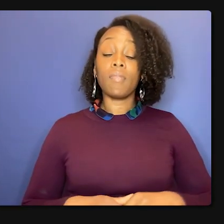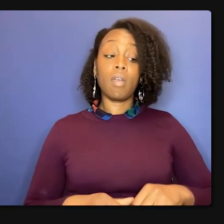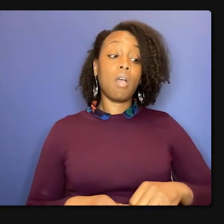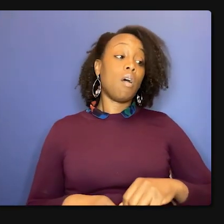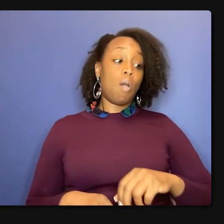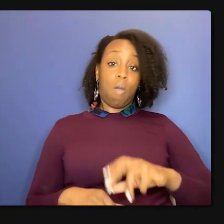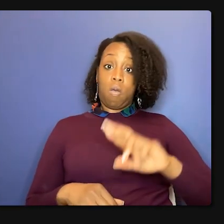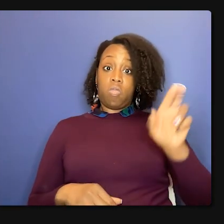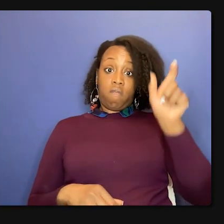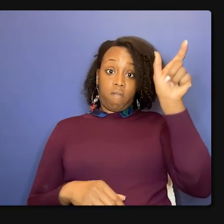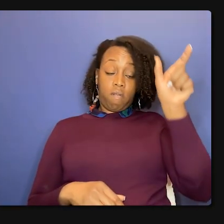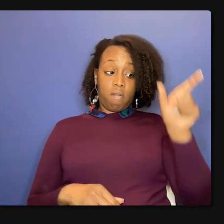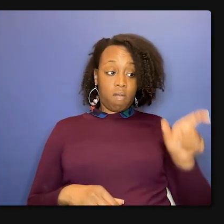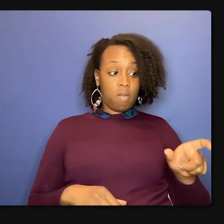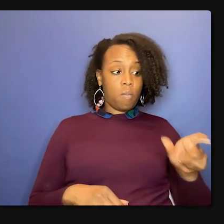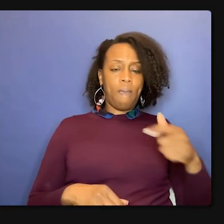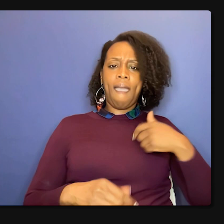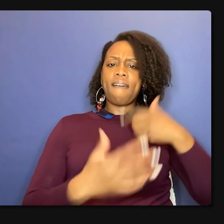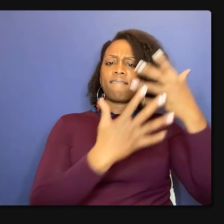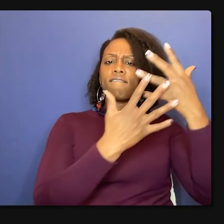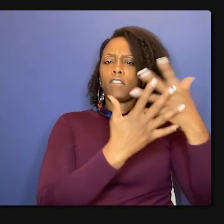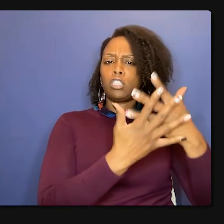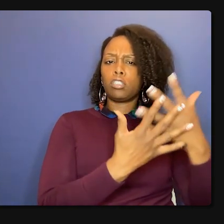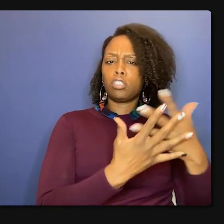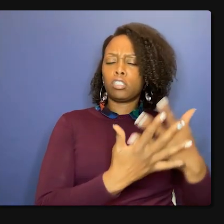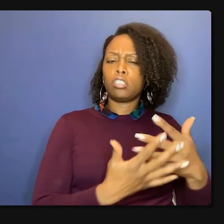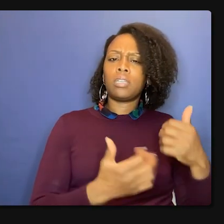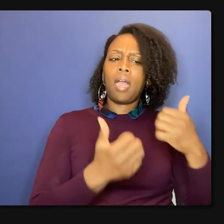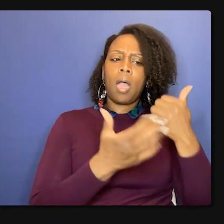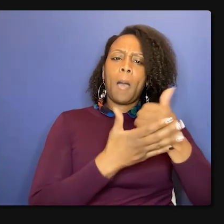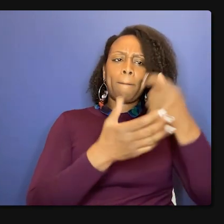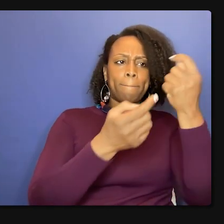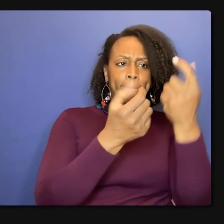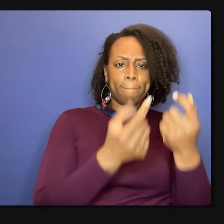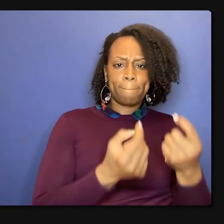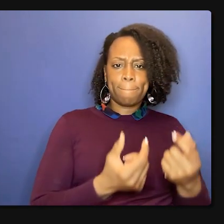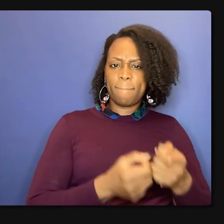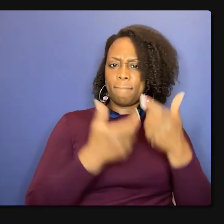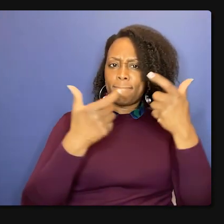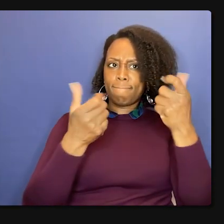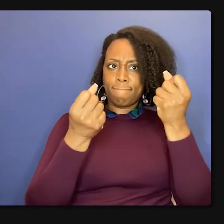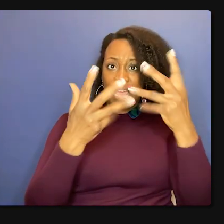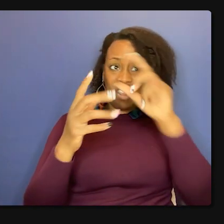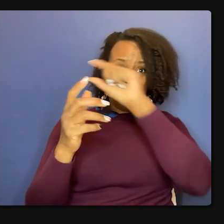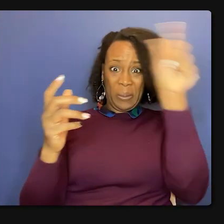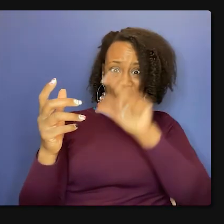To the right, we have filters that will also help you to sort through a large number of consoles.